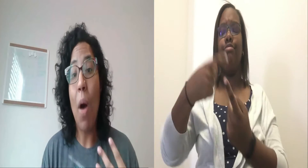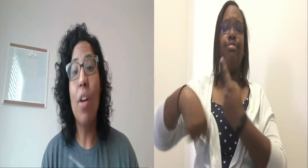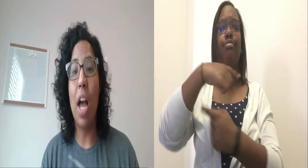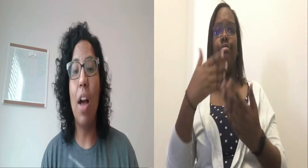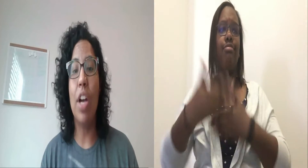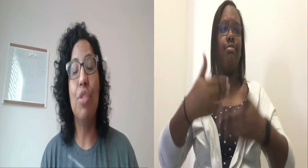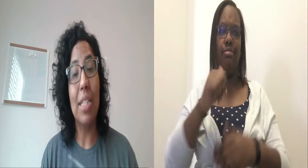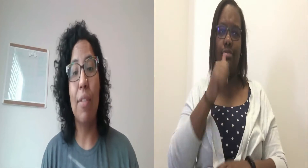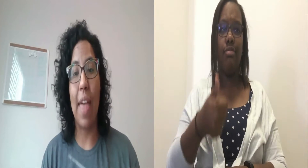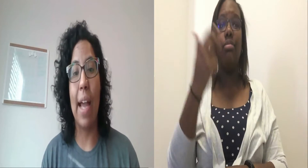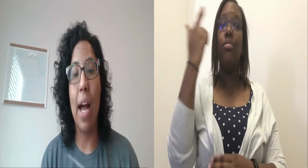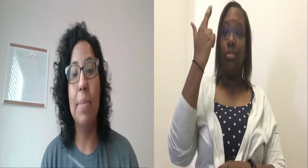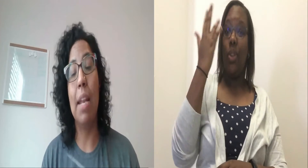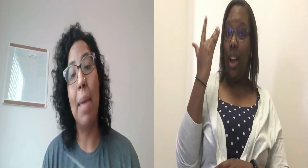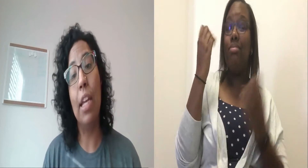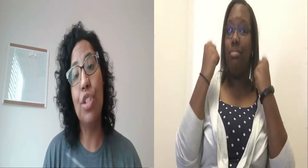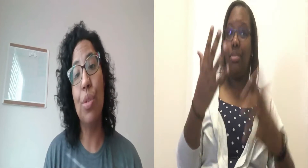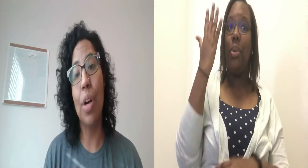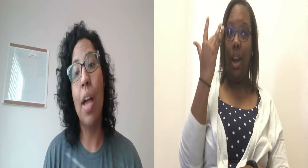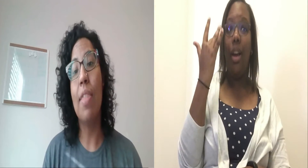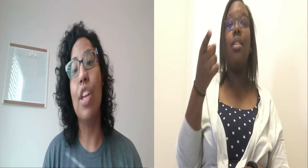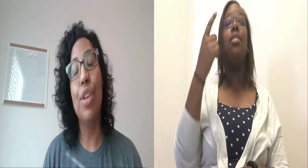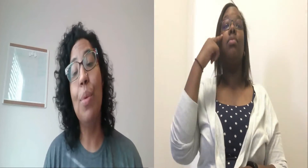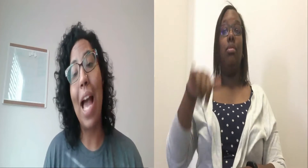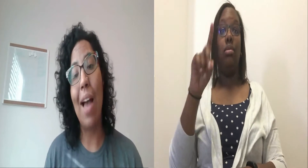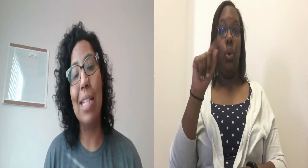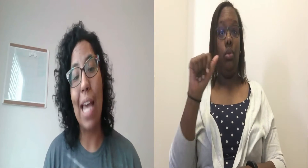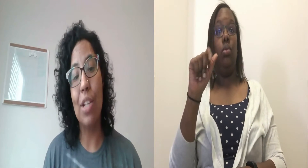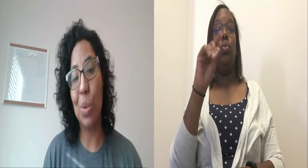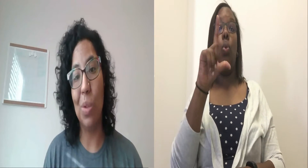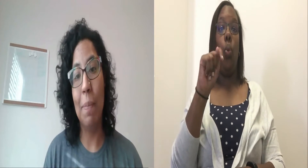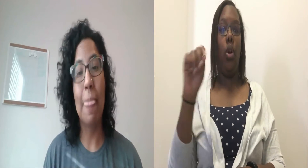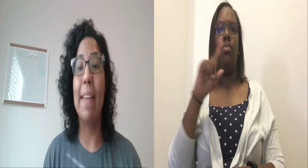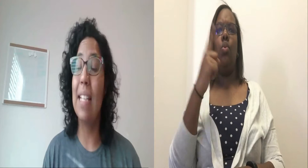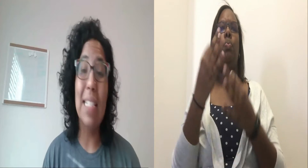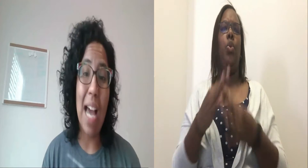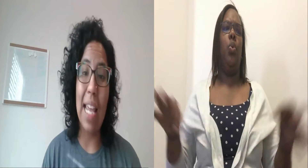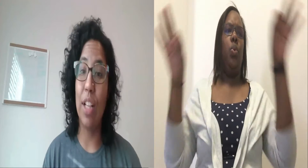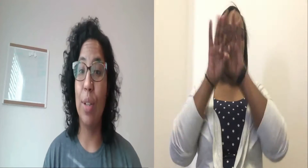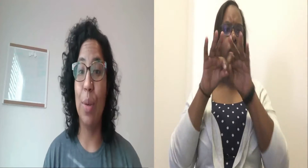part of addressing for that comes in making sure that you have a data tool that does not include